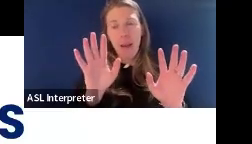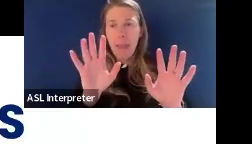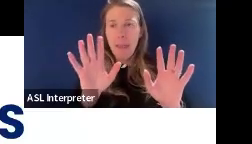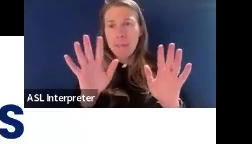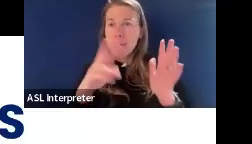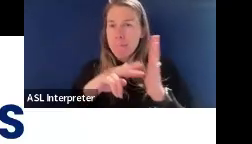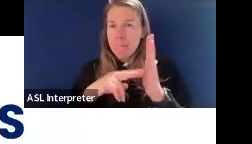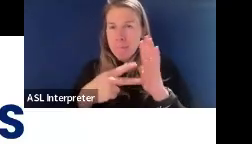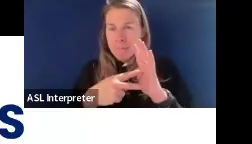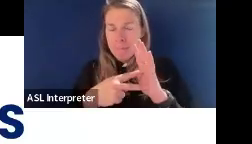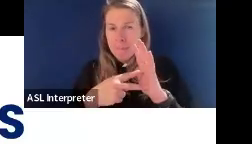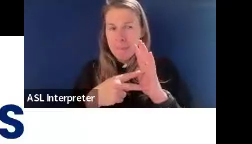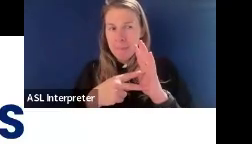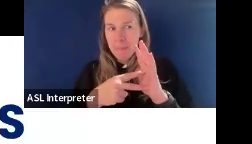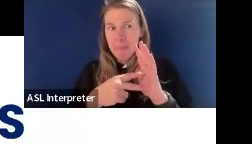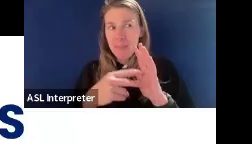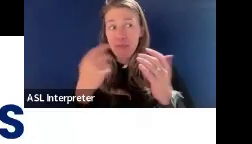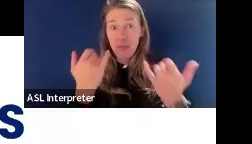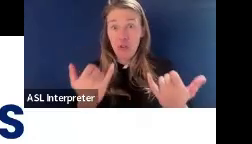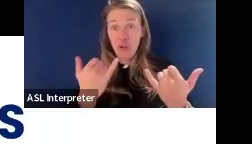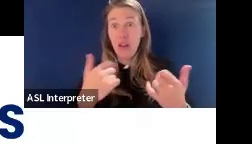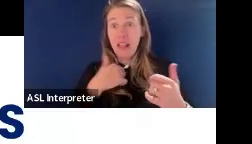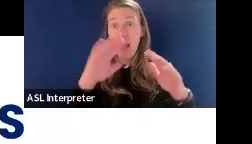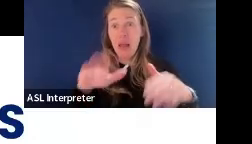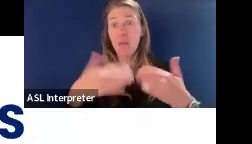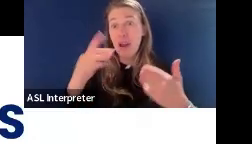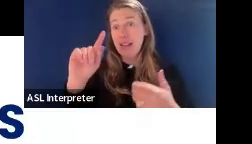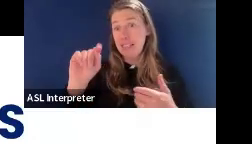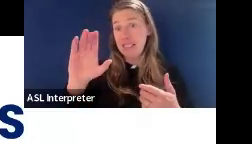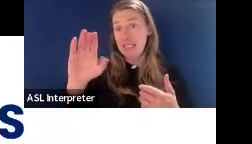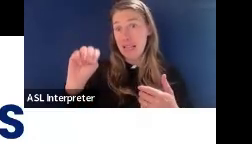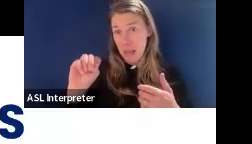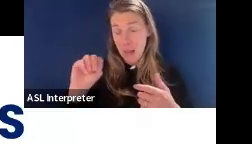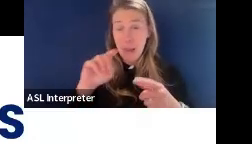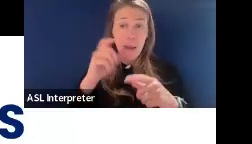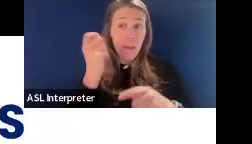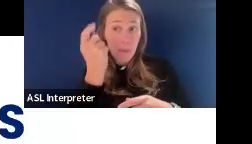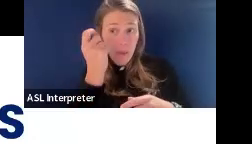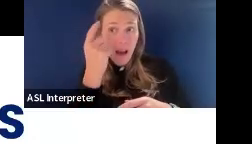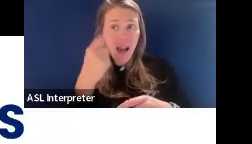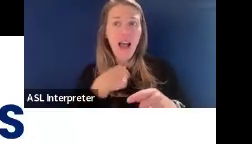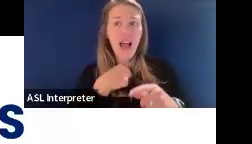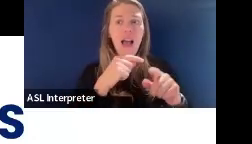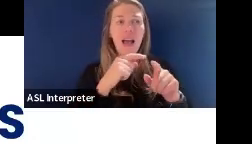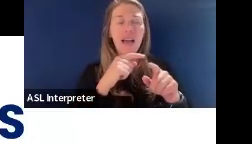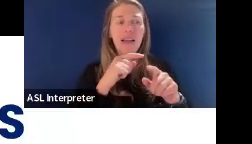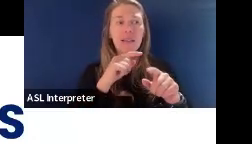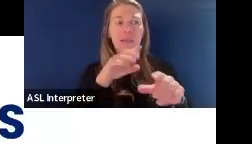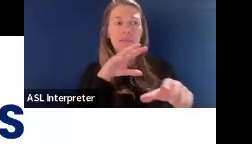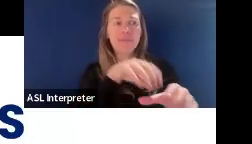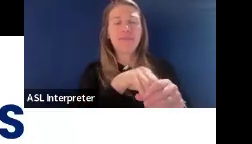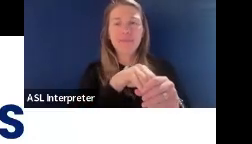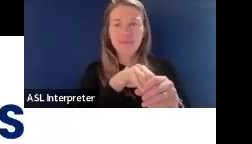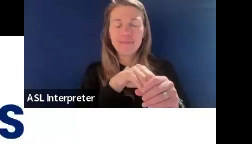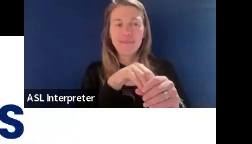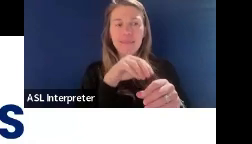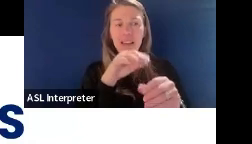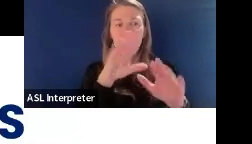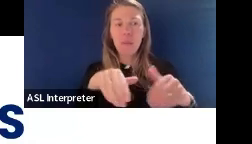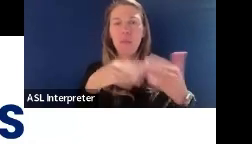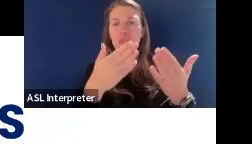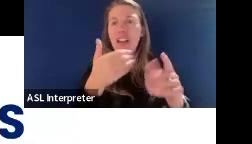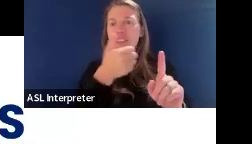So I currently provide TCM, but I'm also part of a provider that has